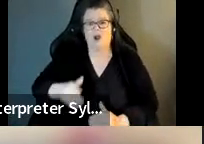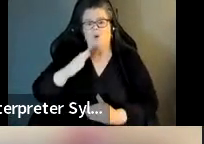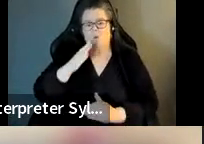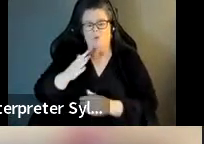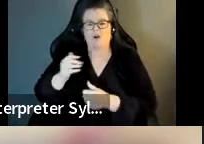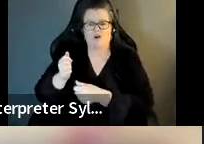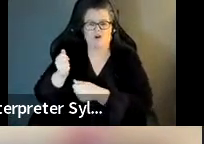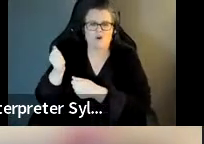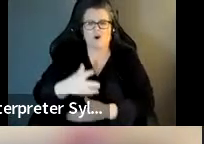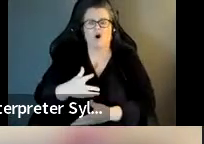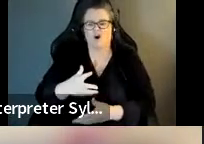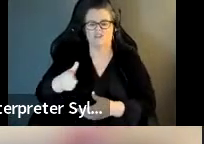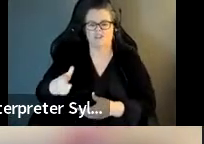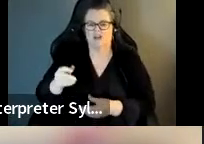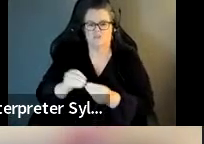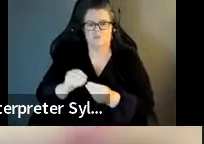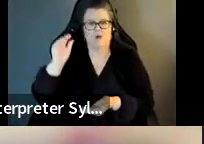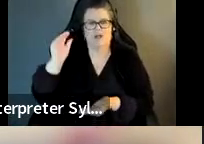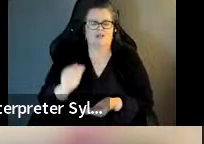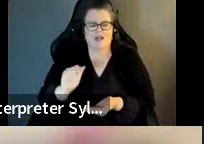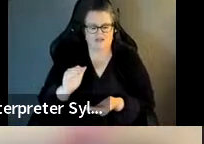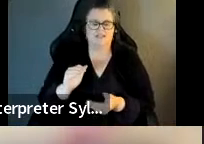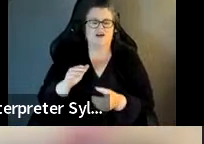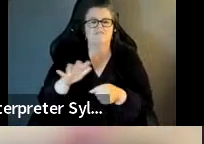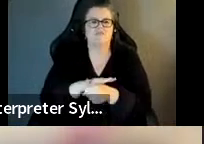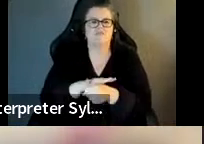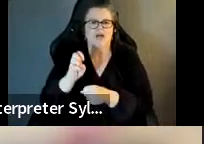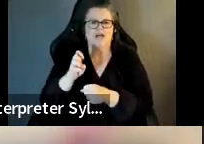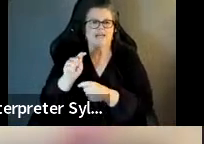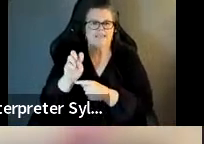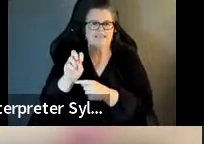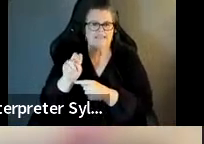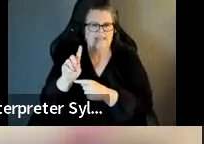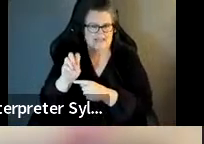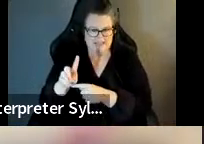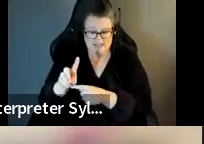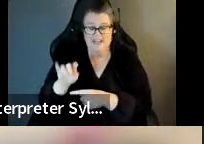For example, in a three-stage telescoping lift, reducing the collapsed height 2 inches